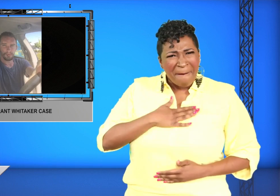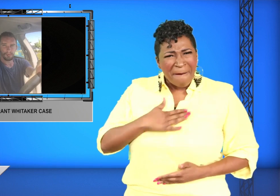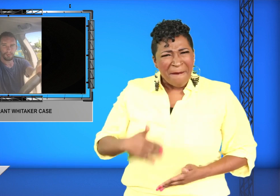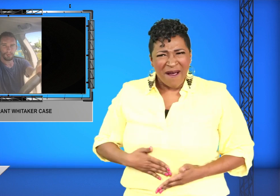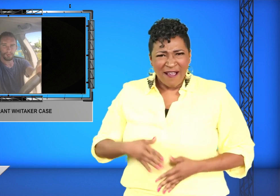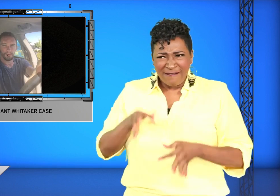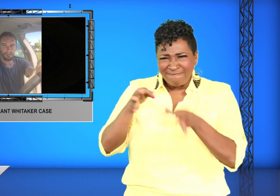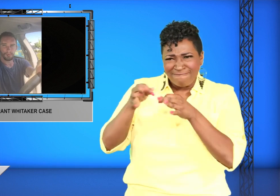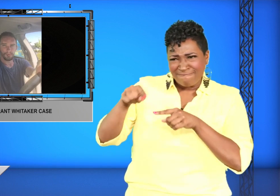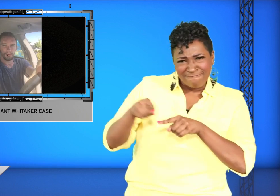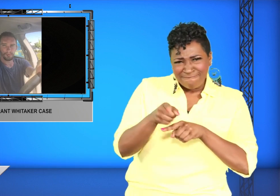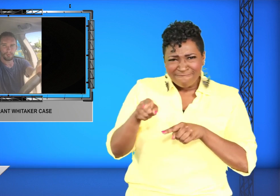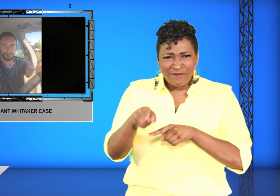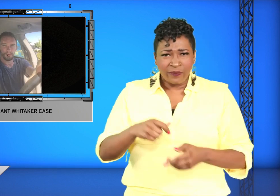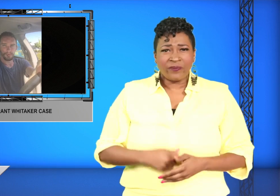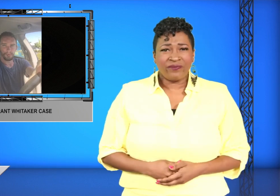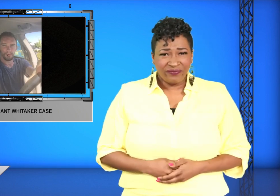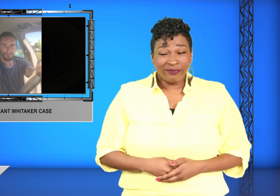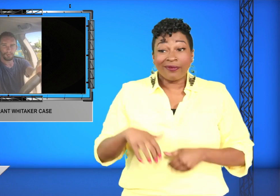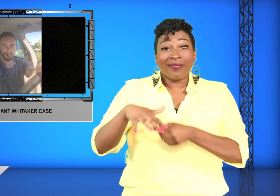be found.